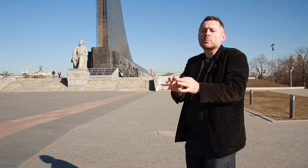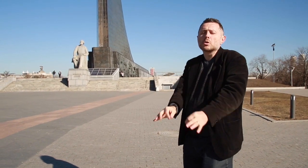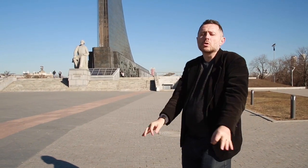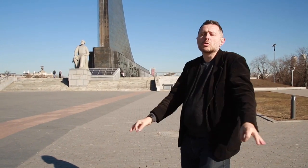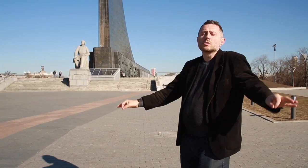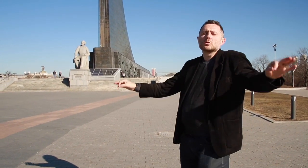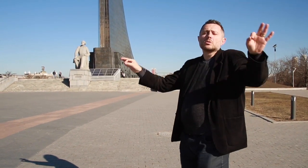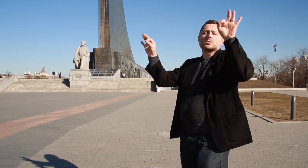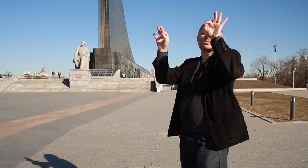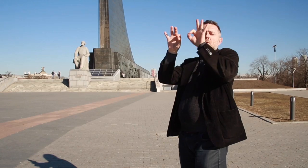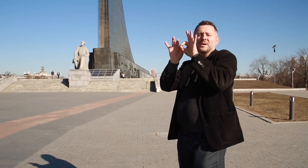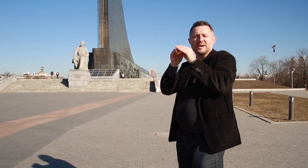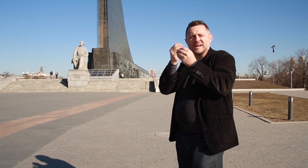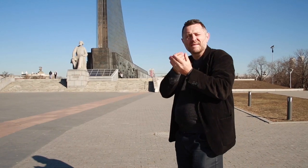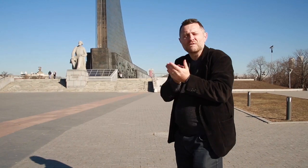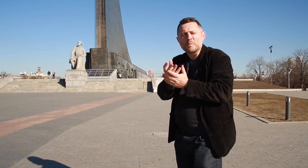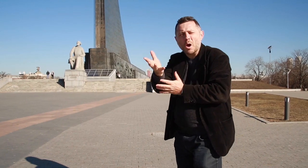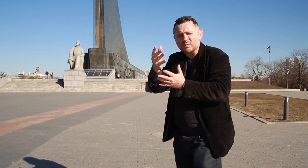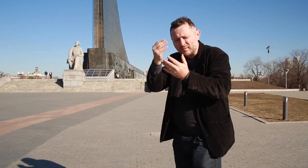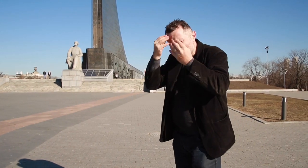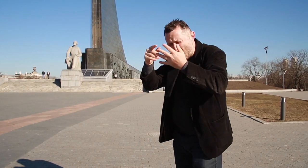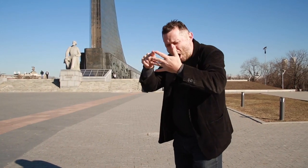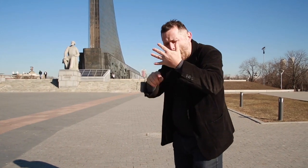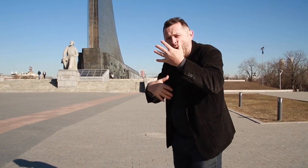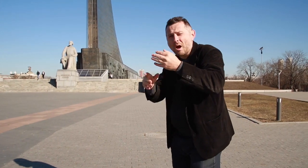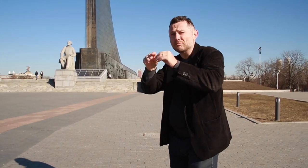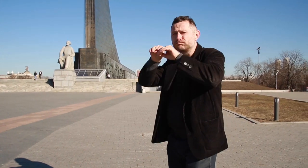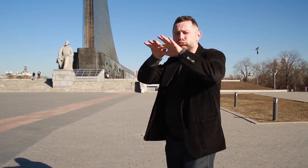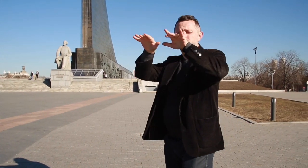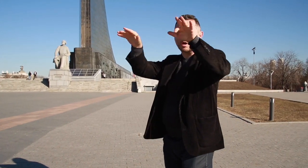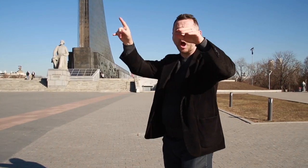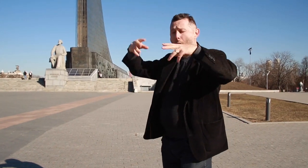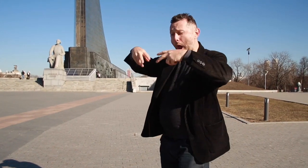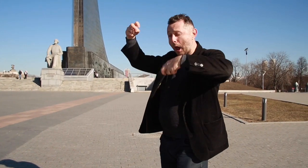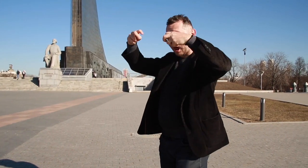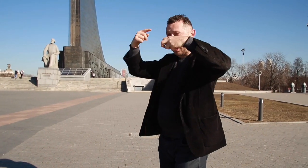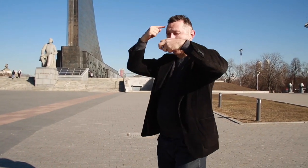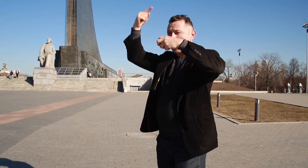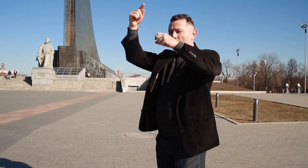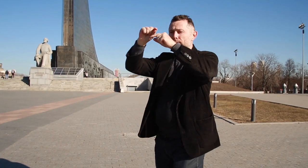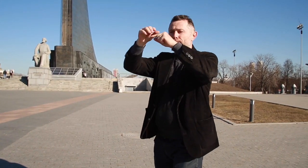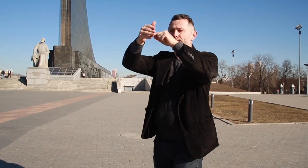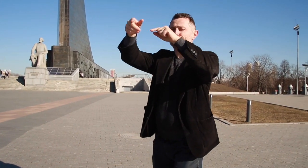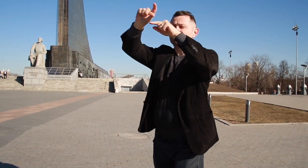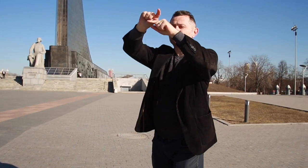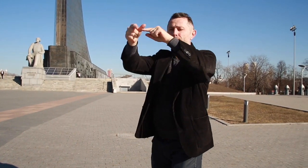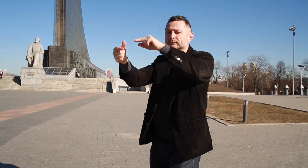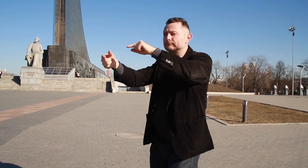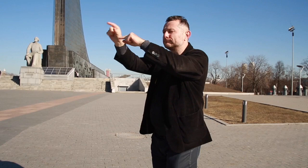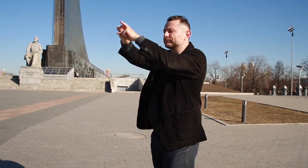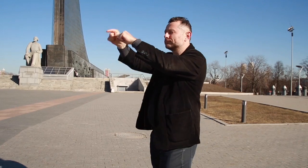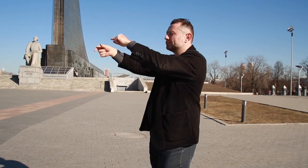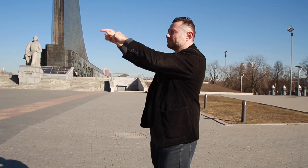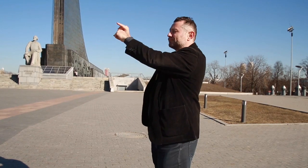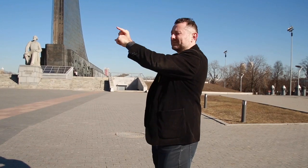in the space race. His theories then spread around the world and other countries built upon